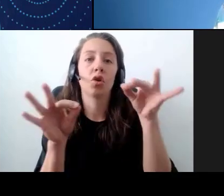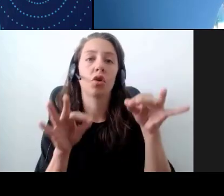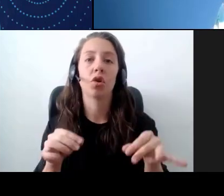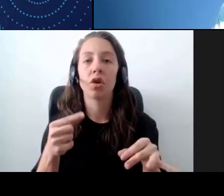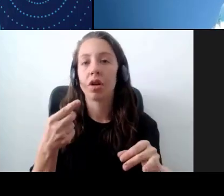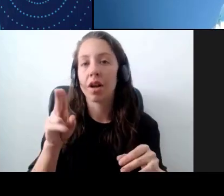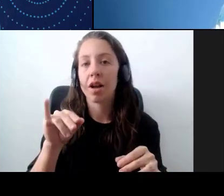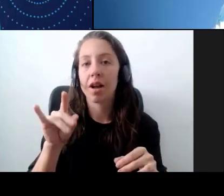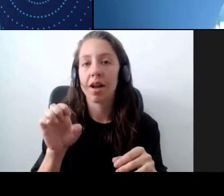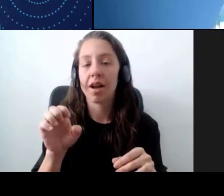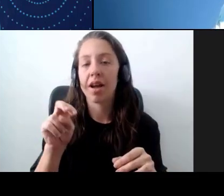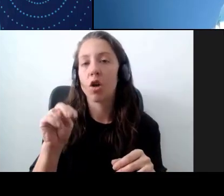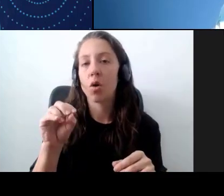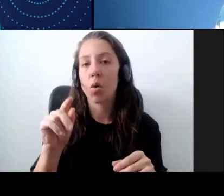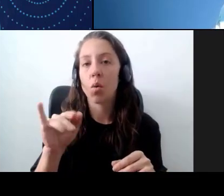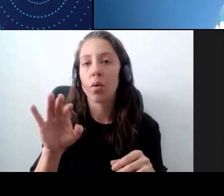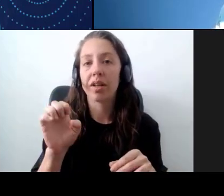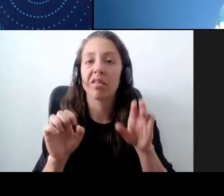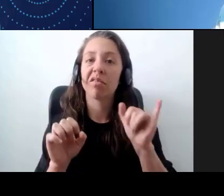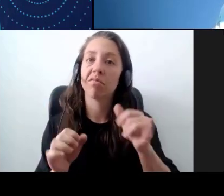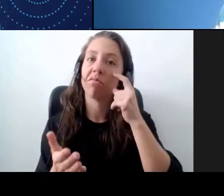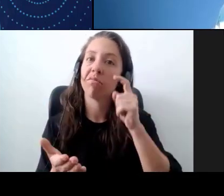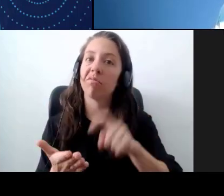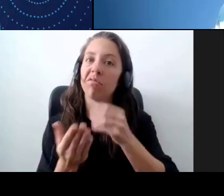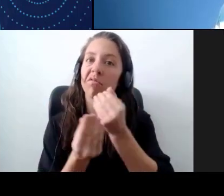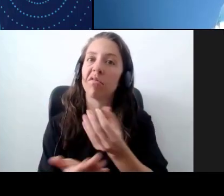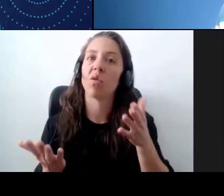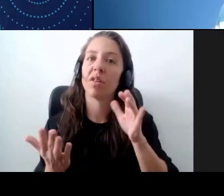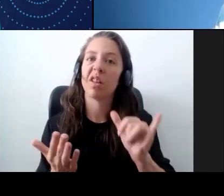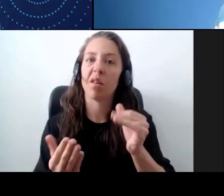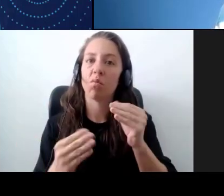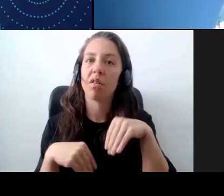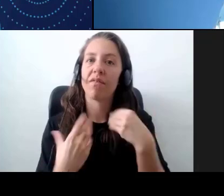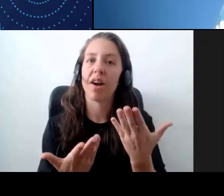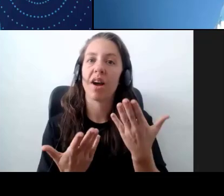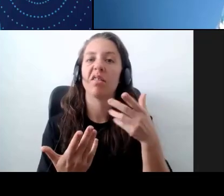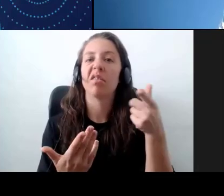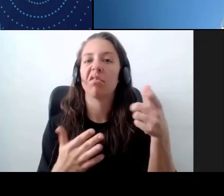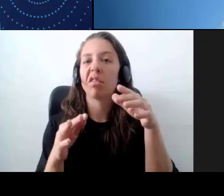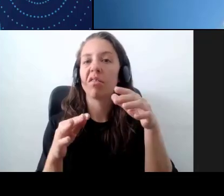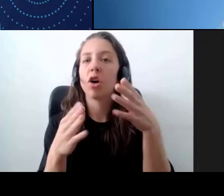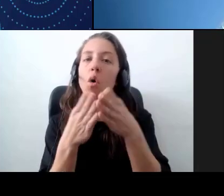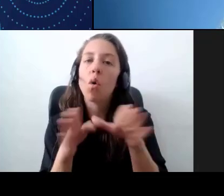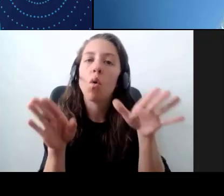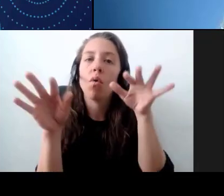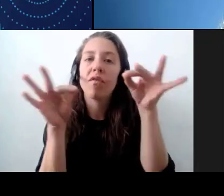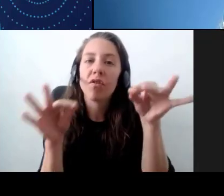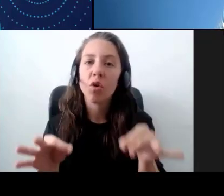an overview about the changes that we're implementing. You know, we haven't released the details of all those initiatives yet,